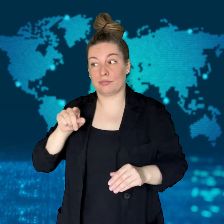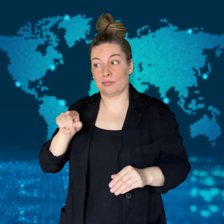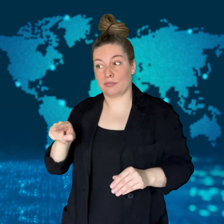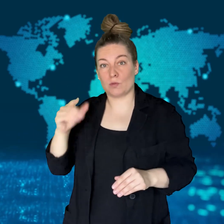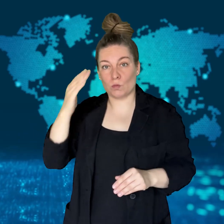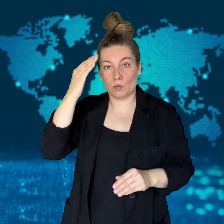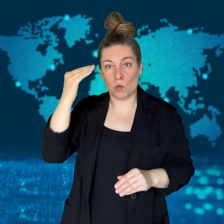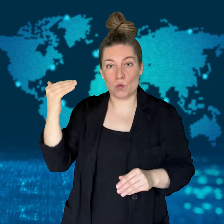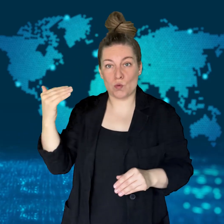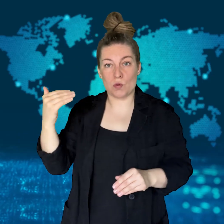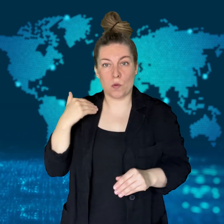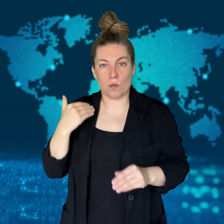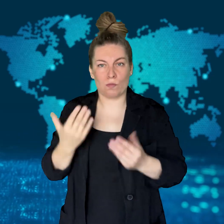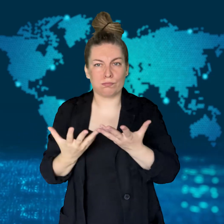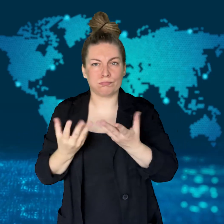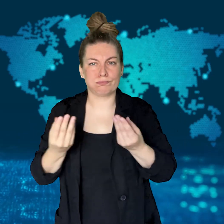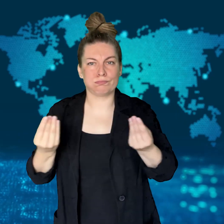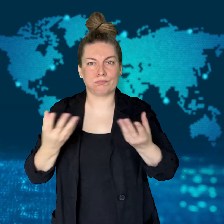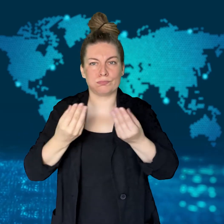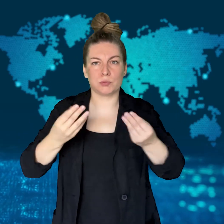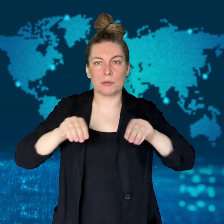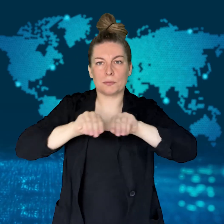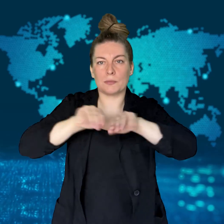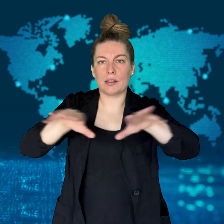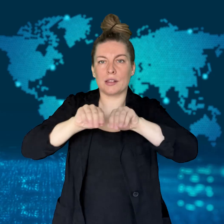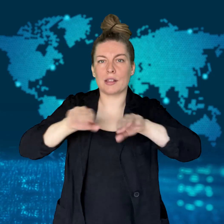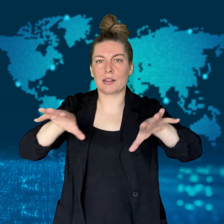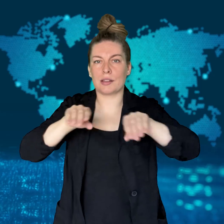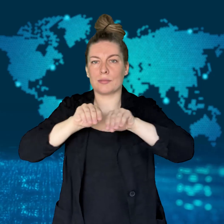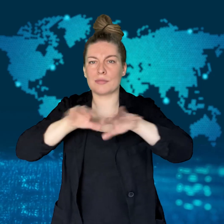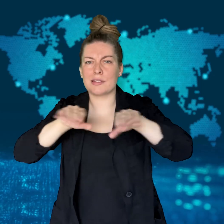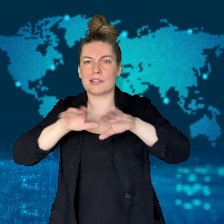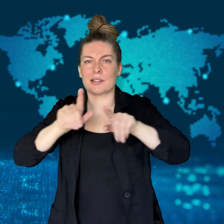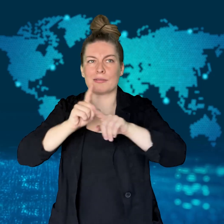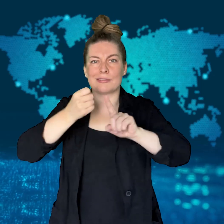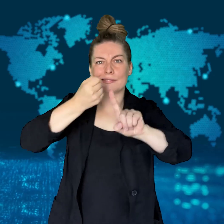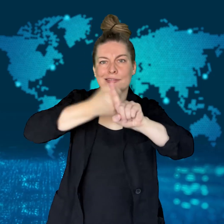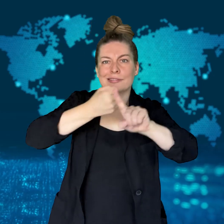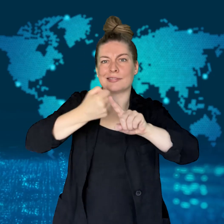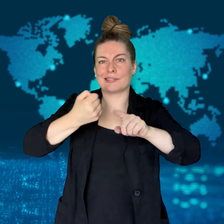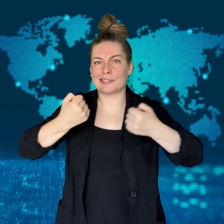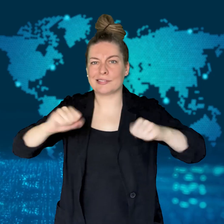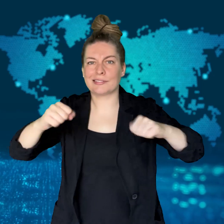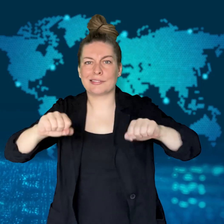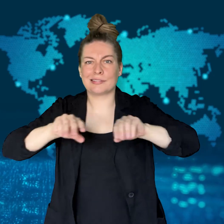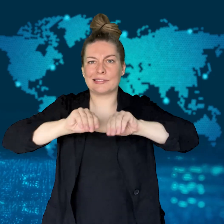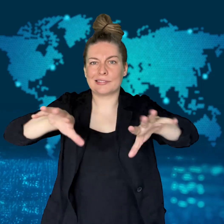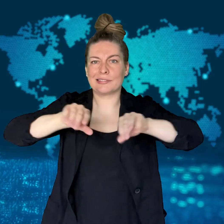in response to South Korea's leafleting campaigns.